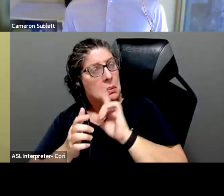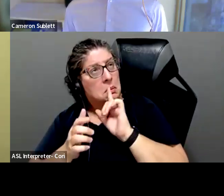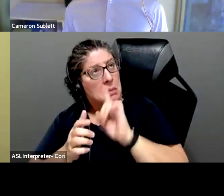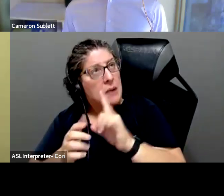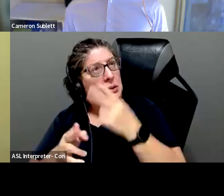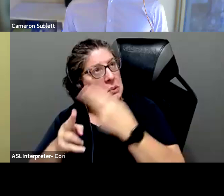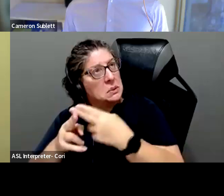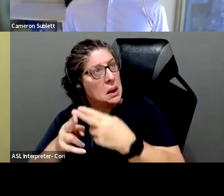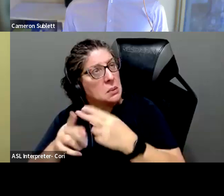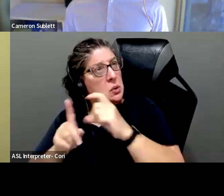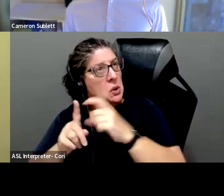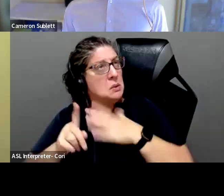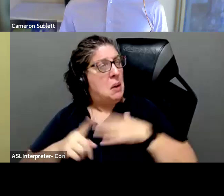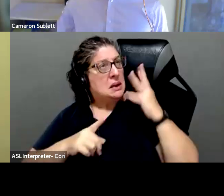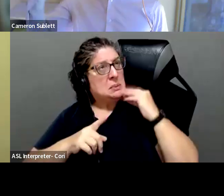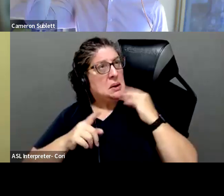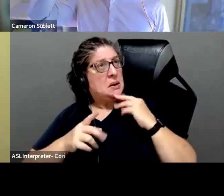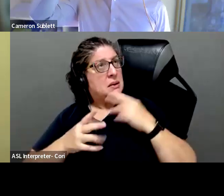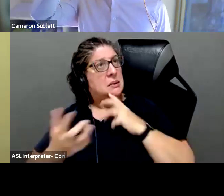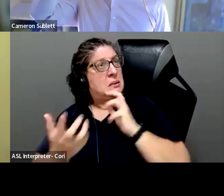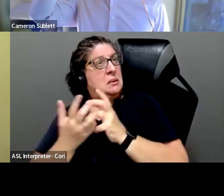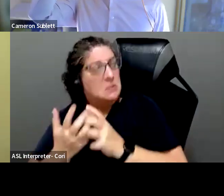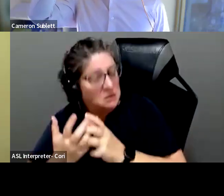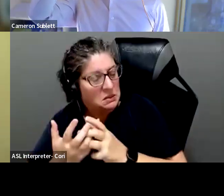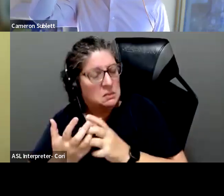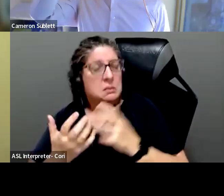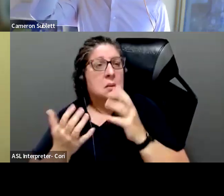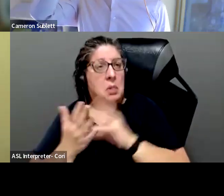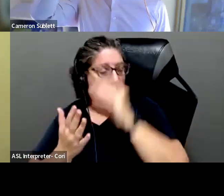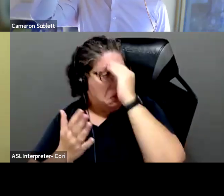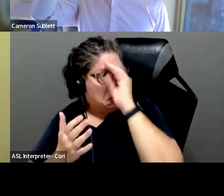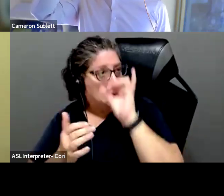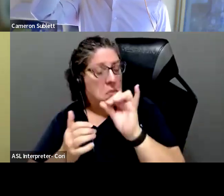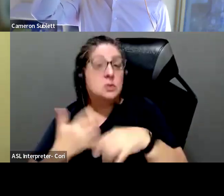names for the experiences that I had at a young as a young person. I